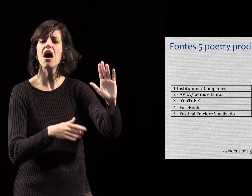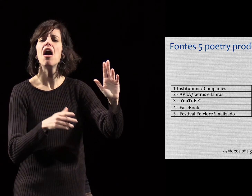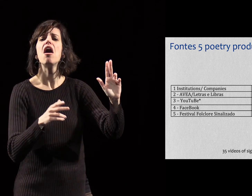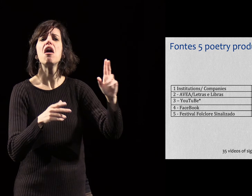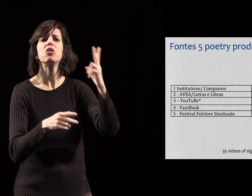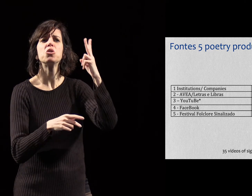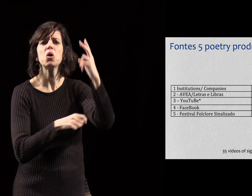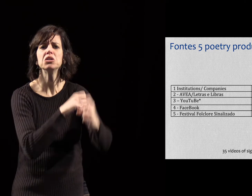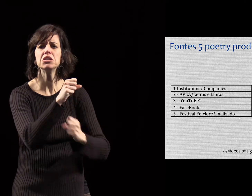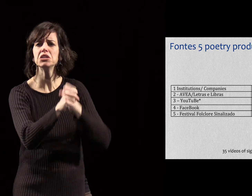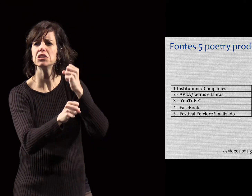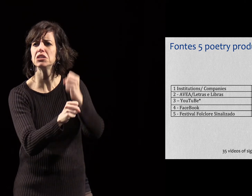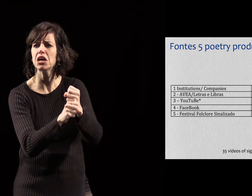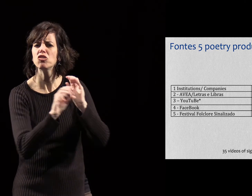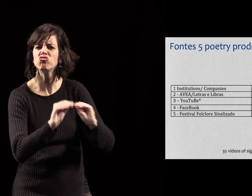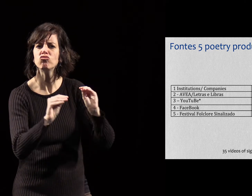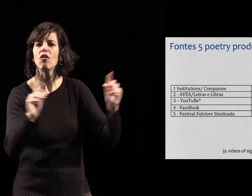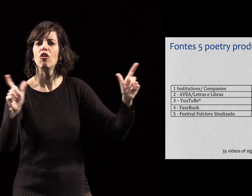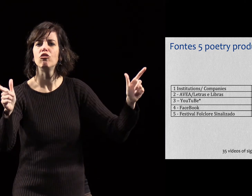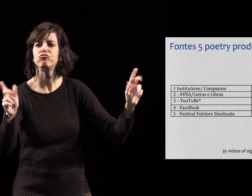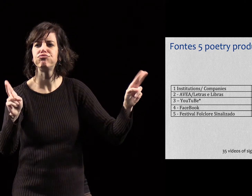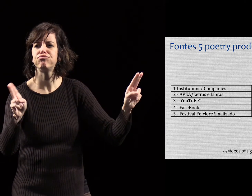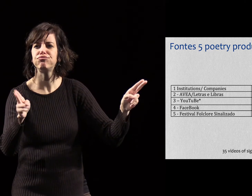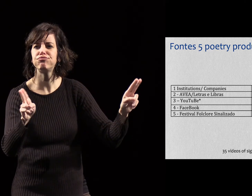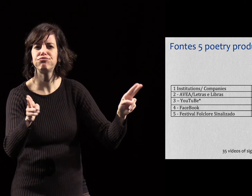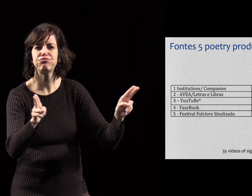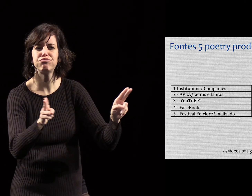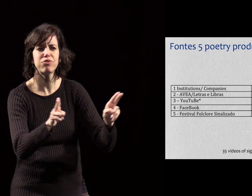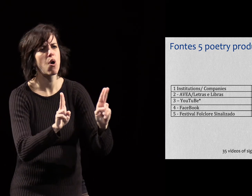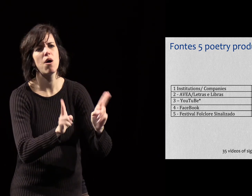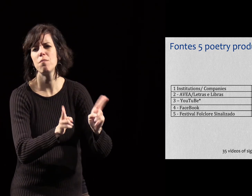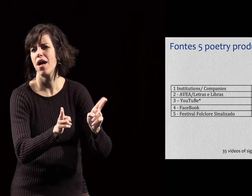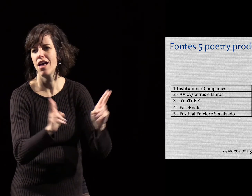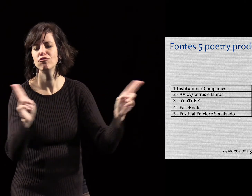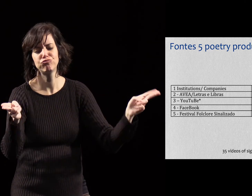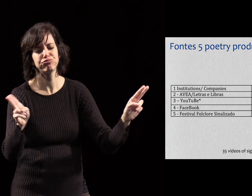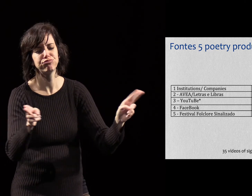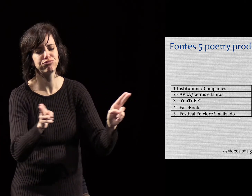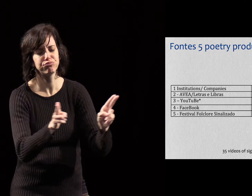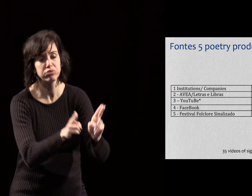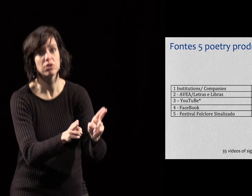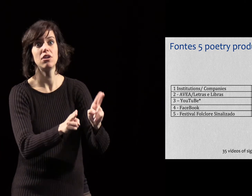But over the course of those two years, it did slowly dwindle down,